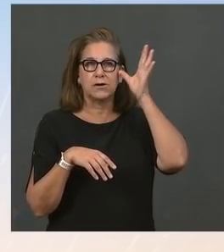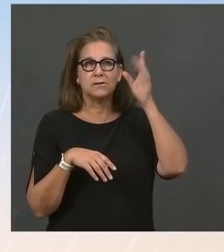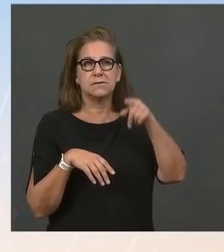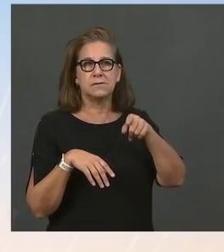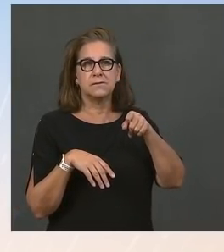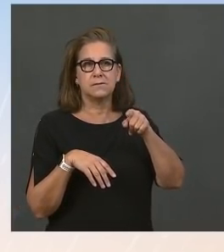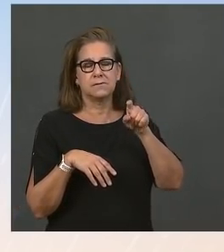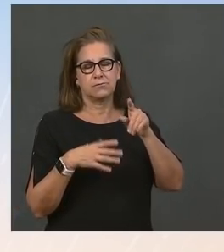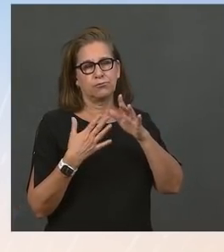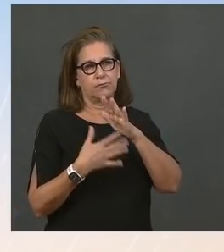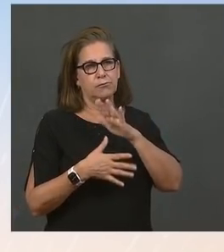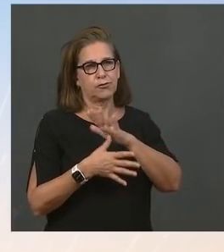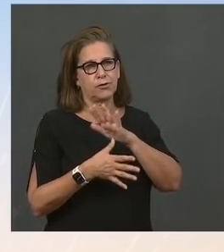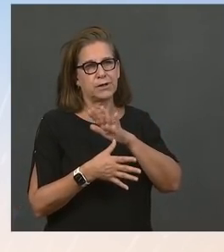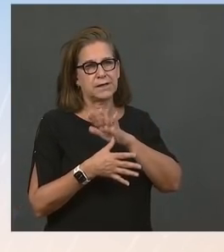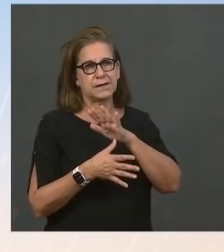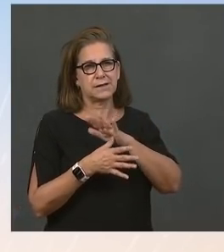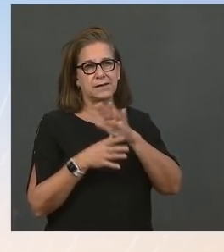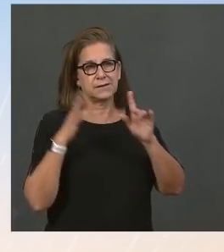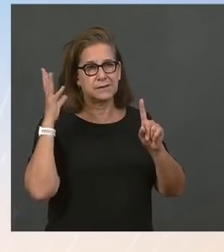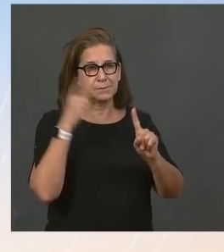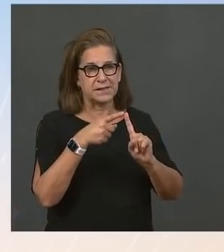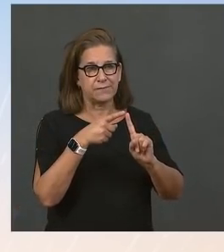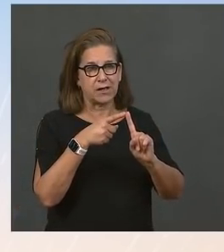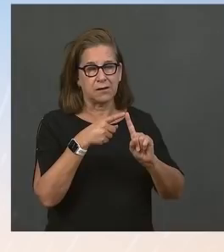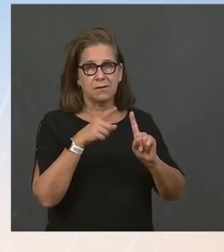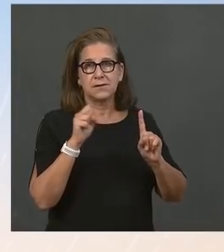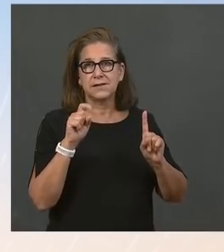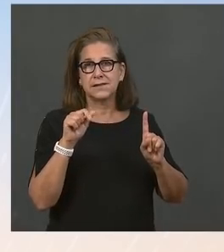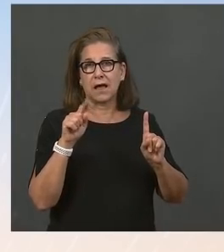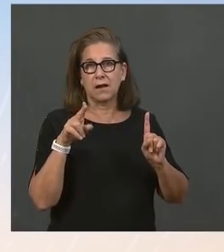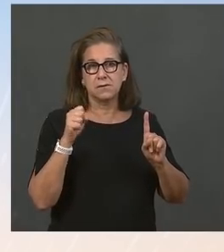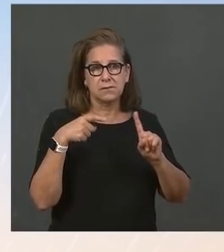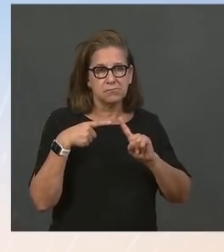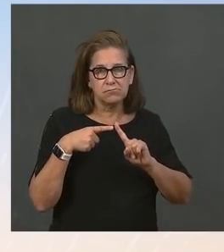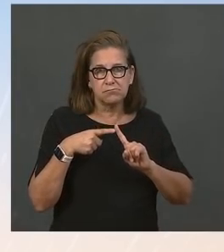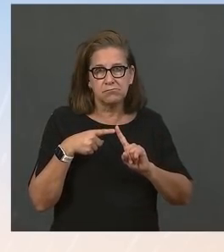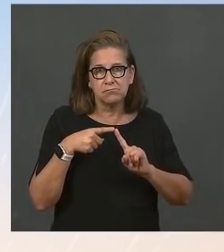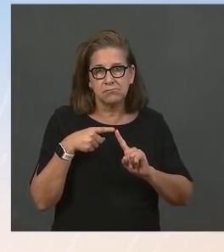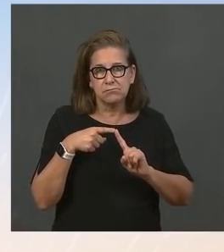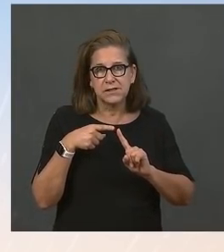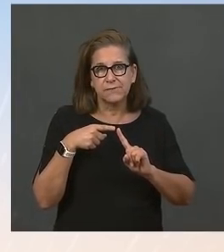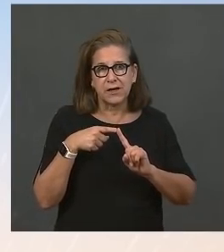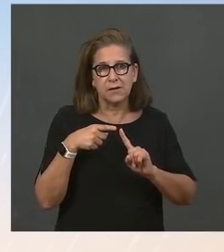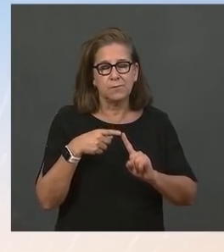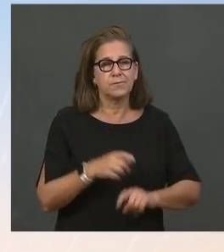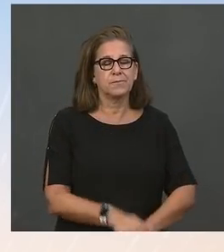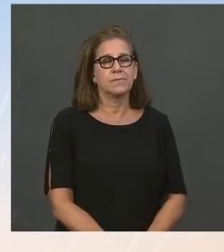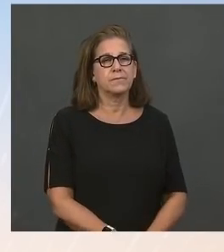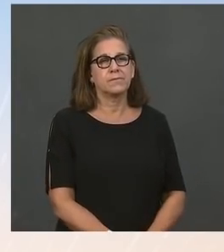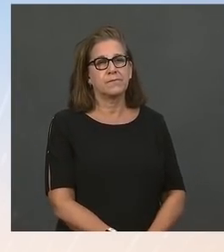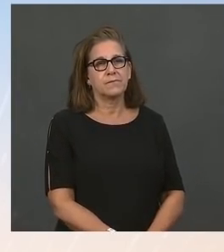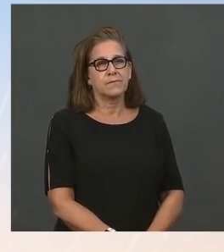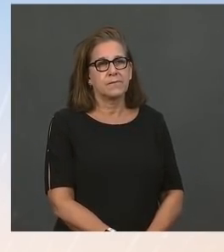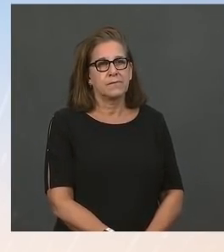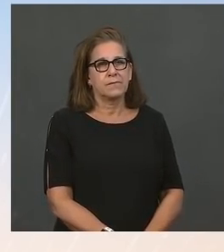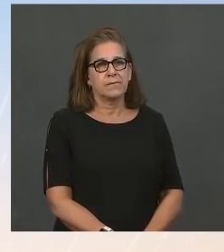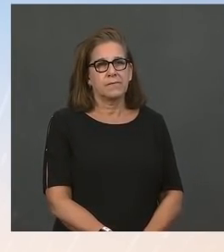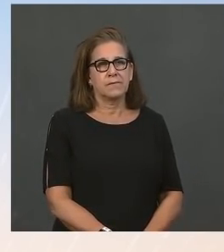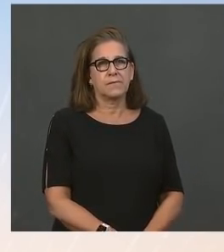I don't have an update for you on that in this moment. The Press: And on free community college, he said, "I promise you, I guarantee you we're going to get free community college